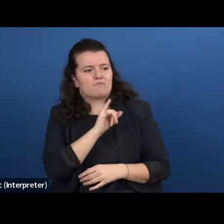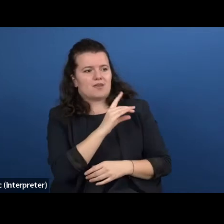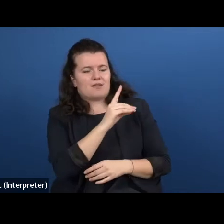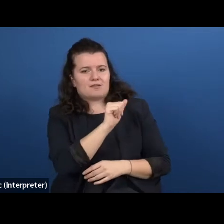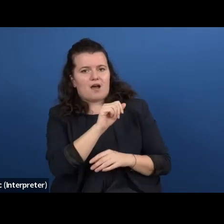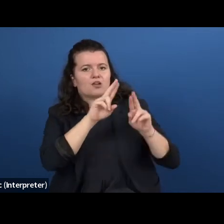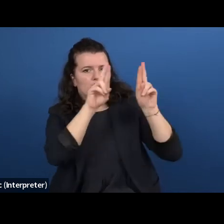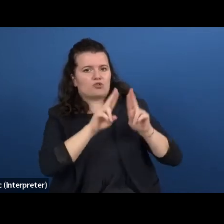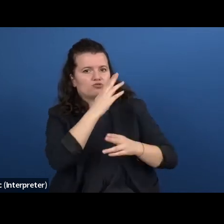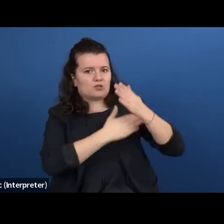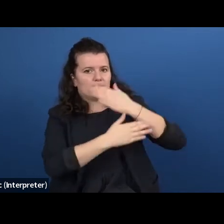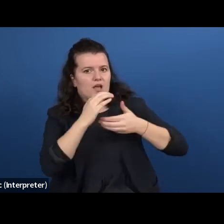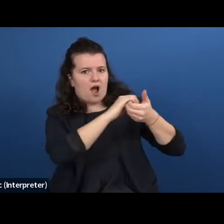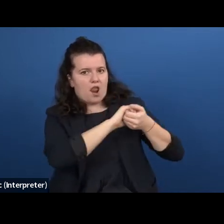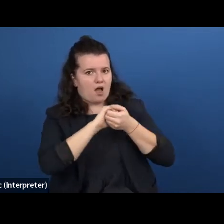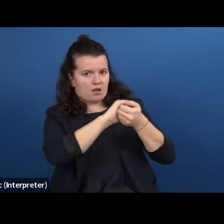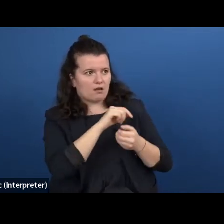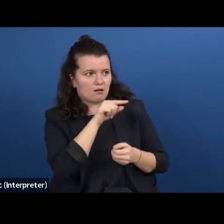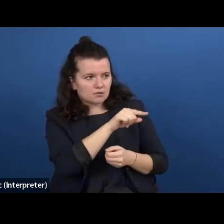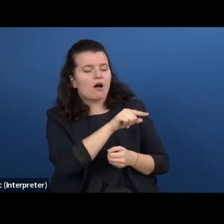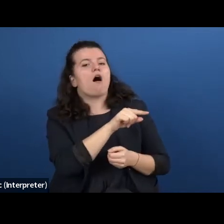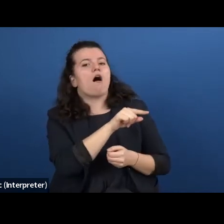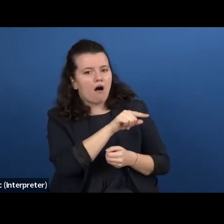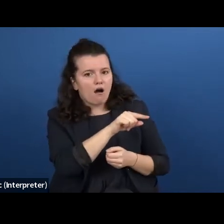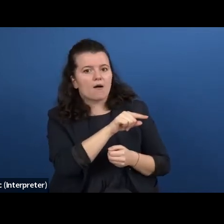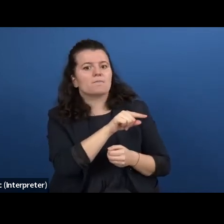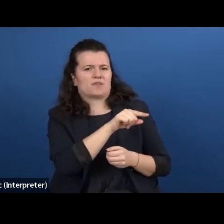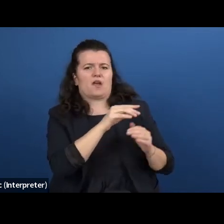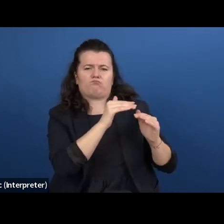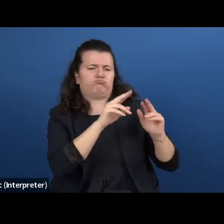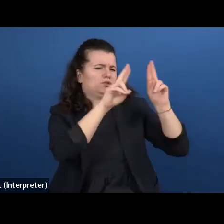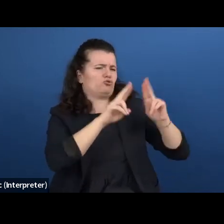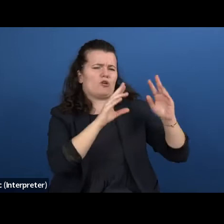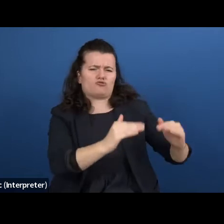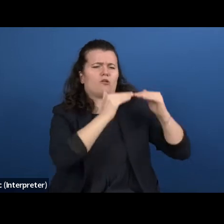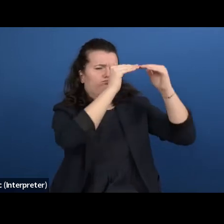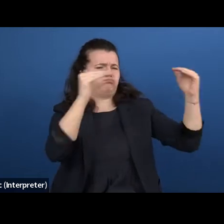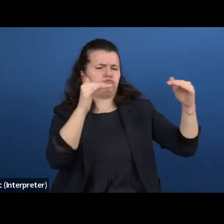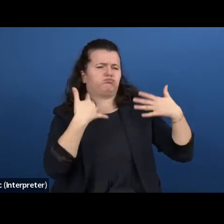which is an organization working on the international level. And we are a member of them.